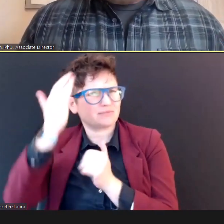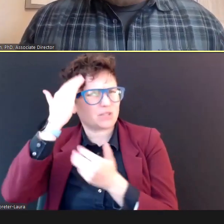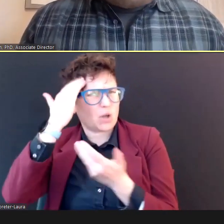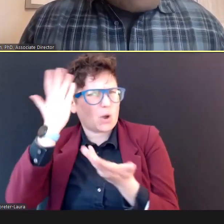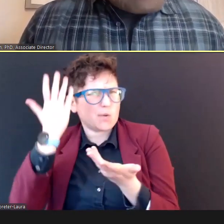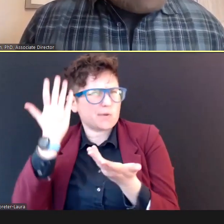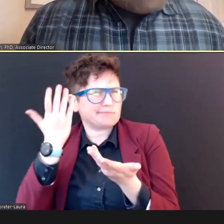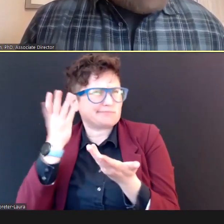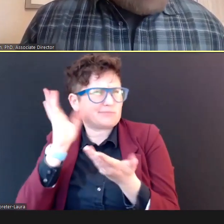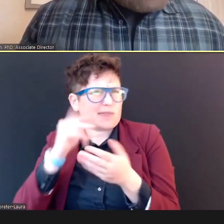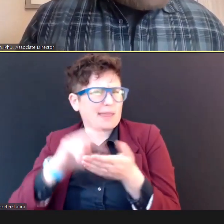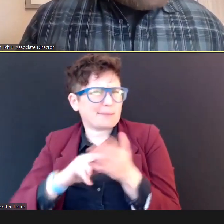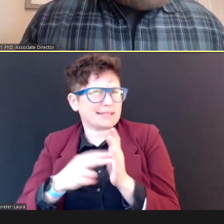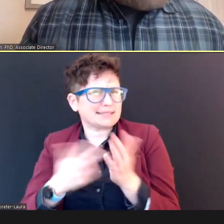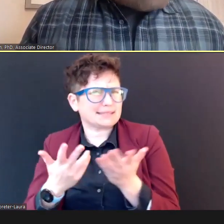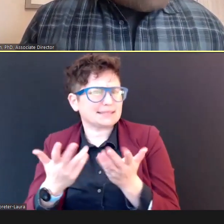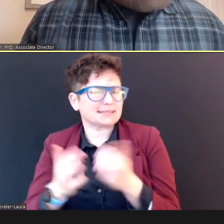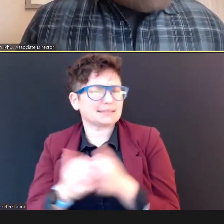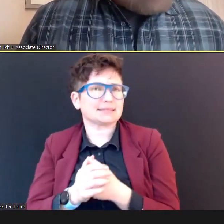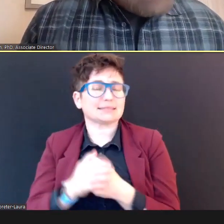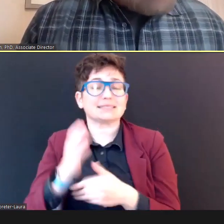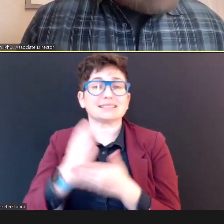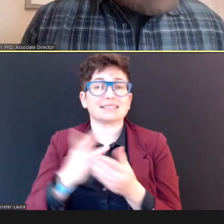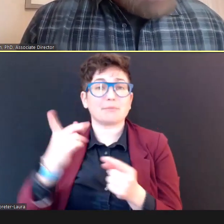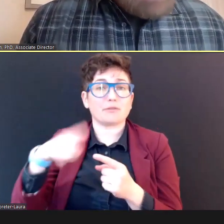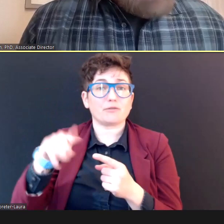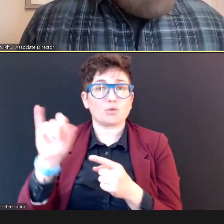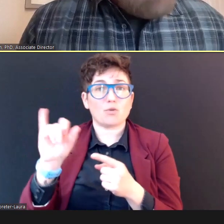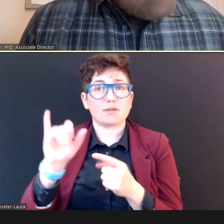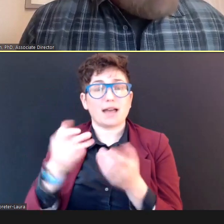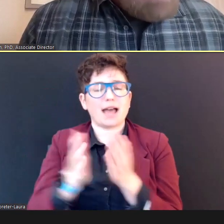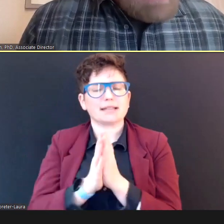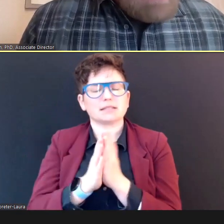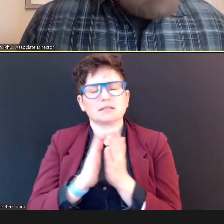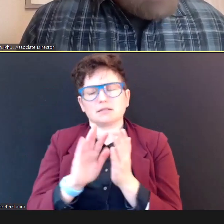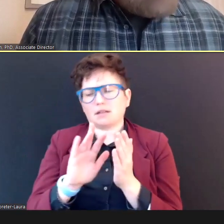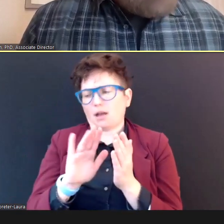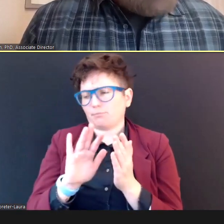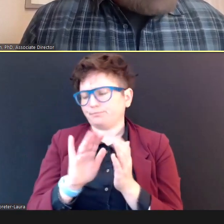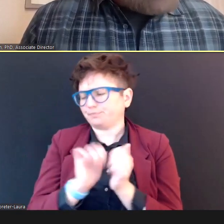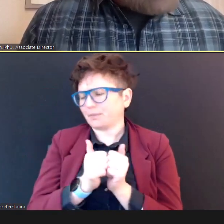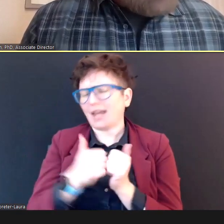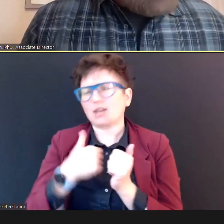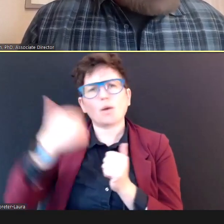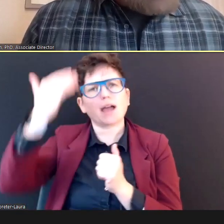that all means some of you have even